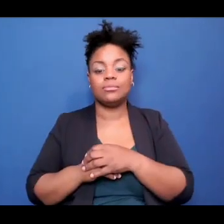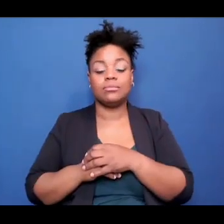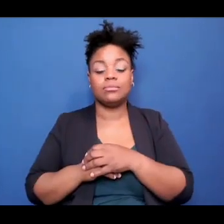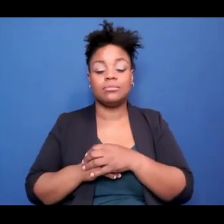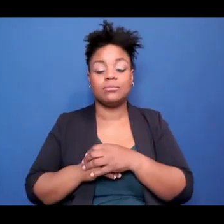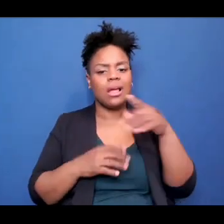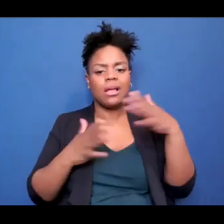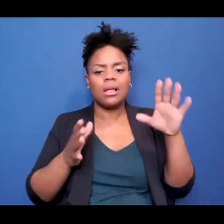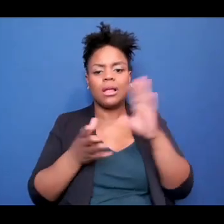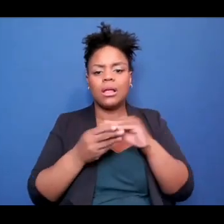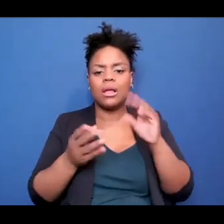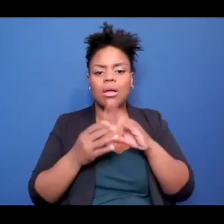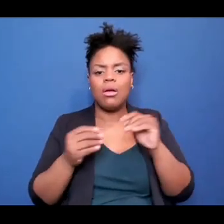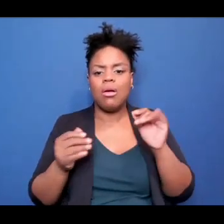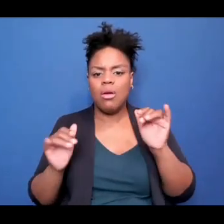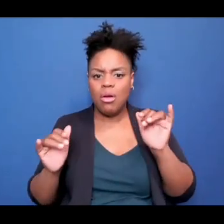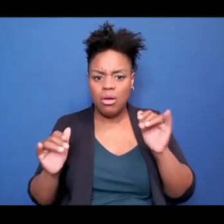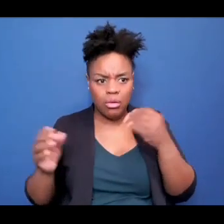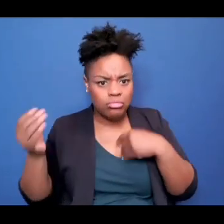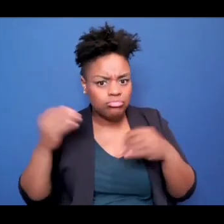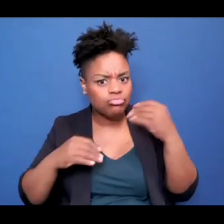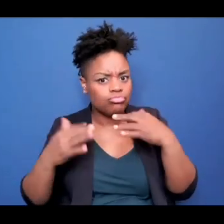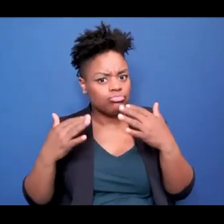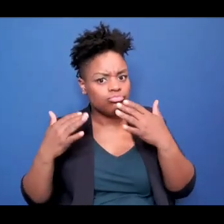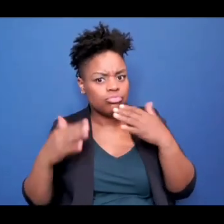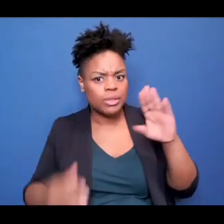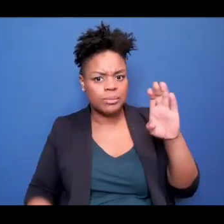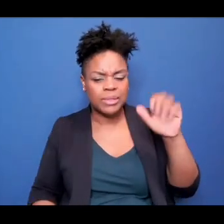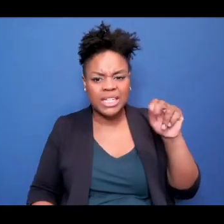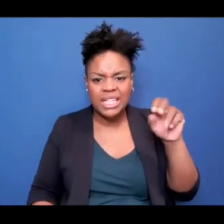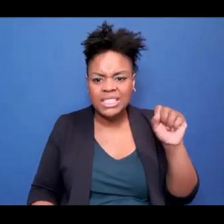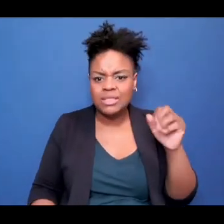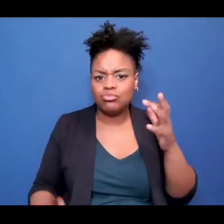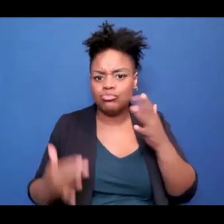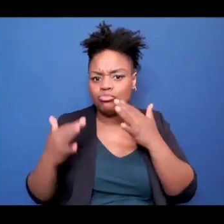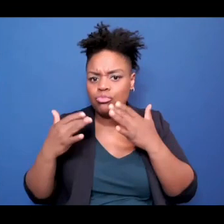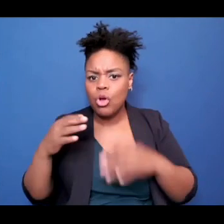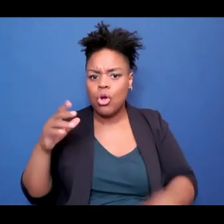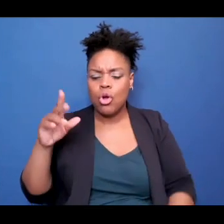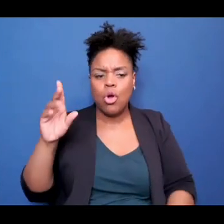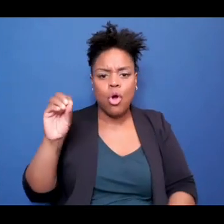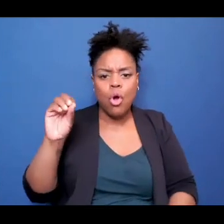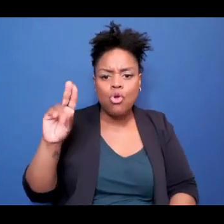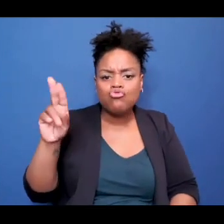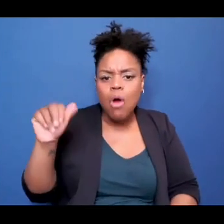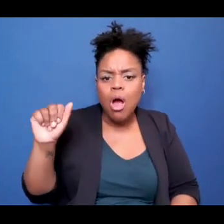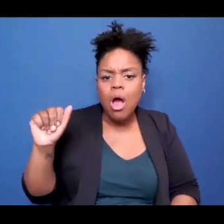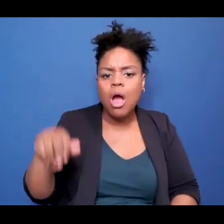CATEGORIZED SOUTHERN DIET AS AN ABUNDANT CONSUMPTION OF GREENS, OKRA, BEANS, ROOT VEGETABLES,